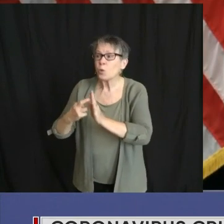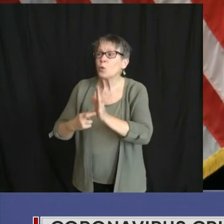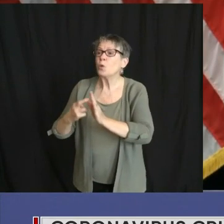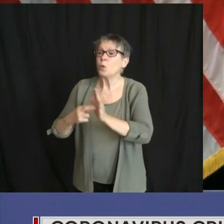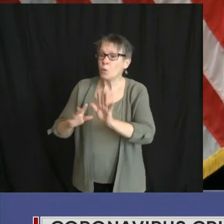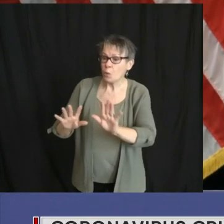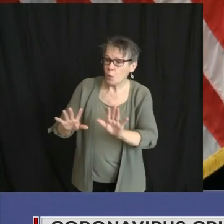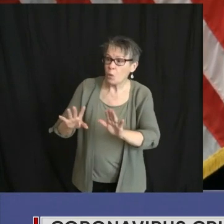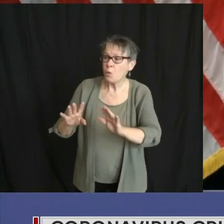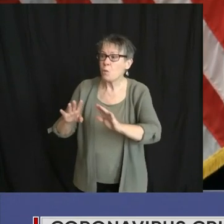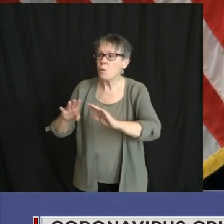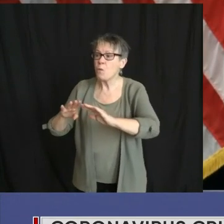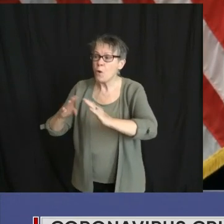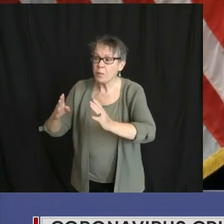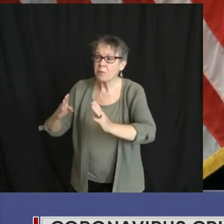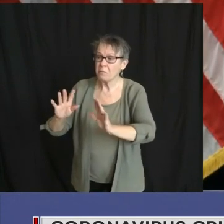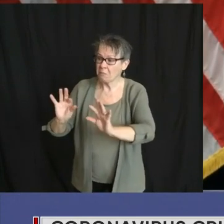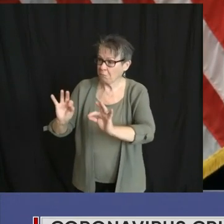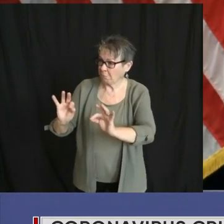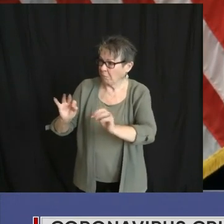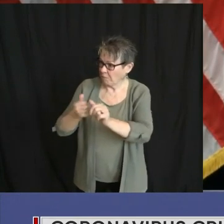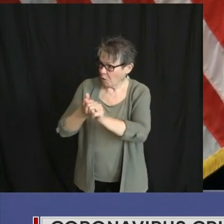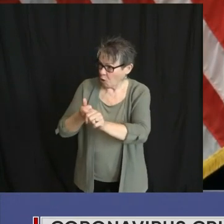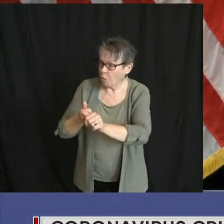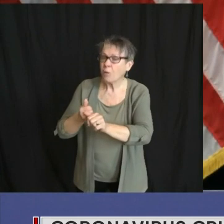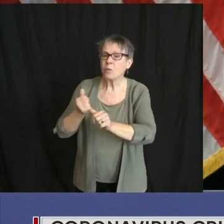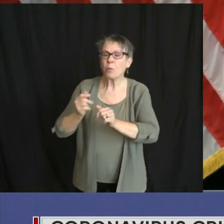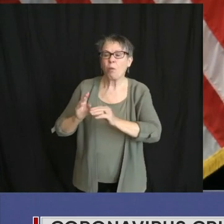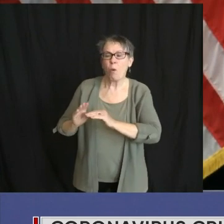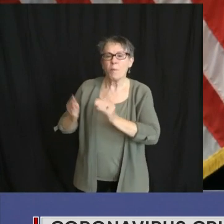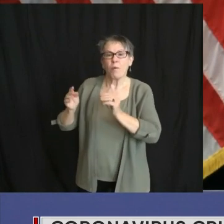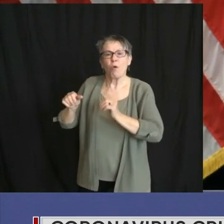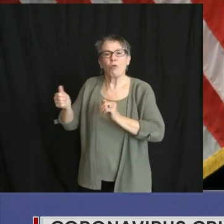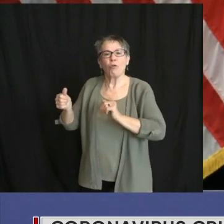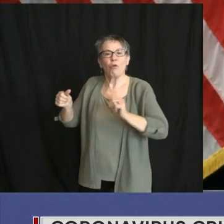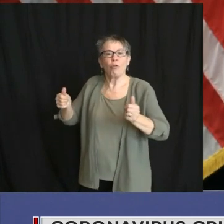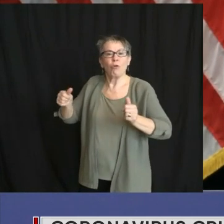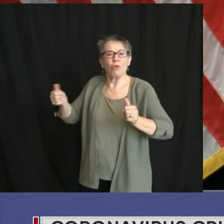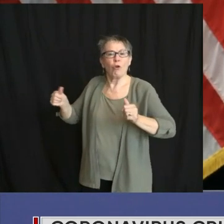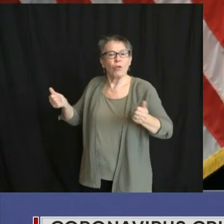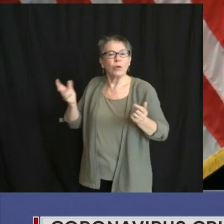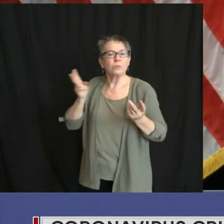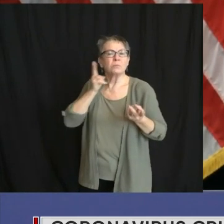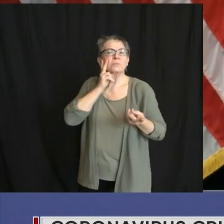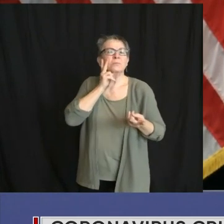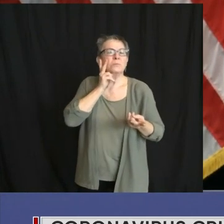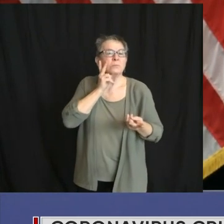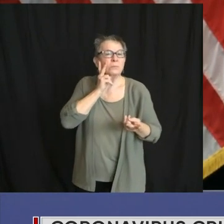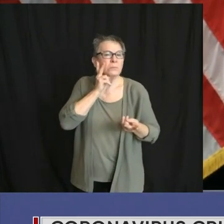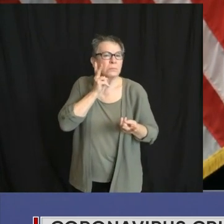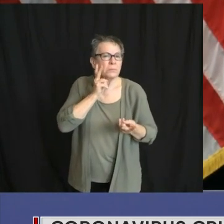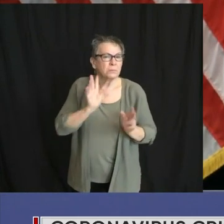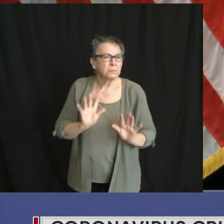THEM TO DO, IT WILL ALLOW US TO